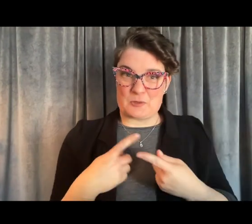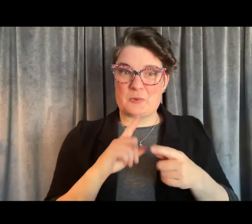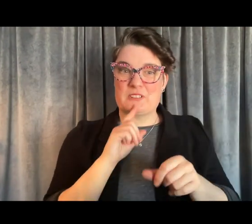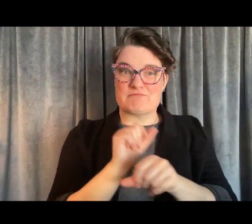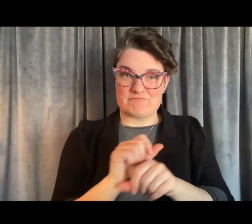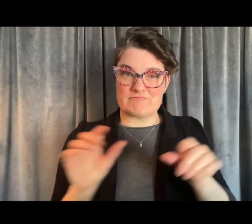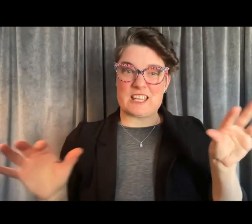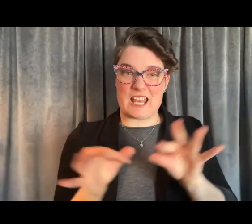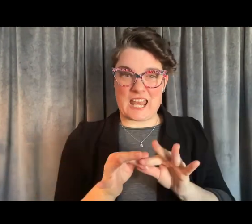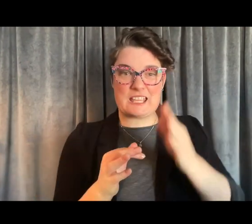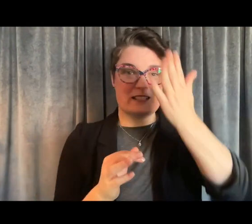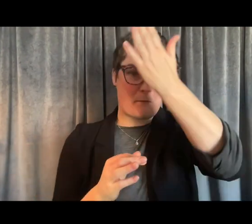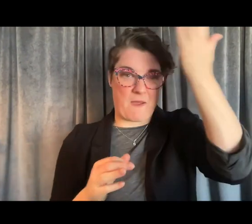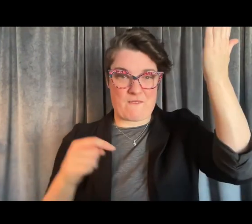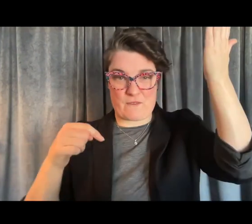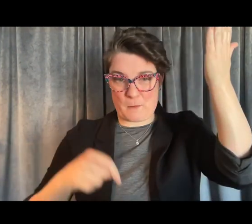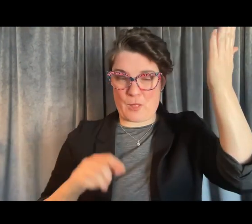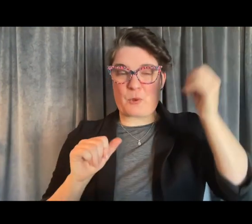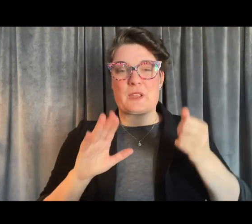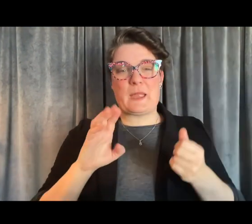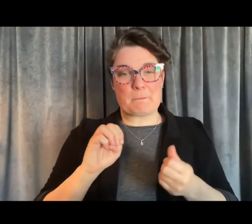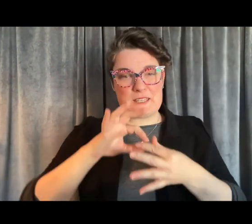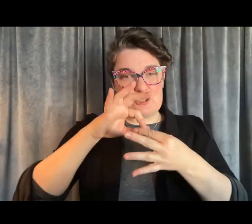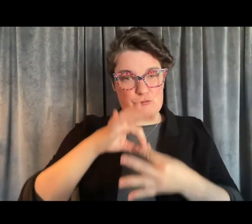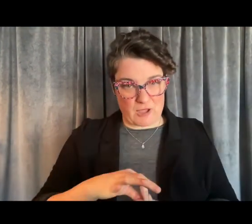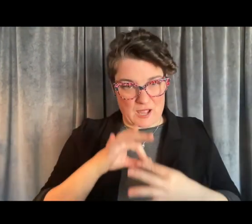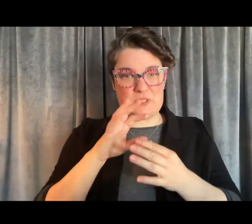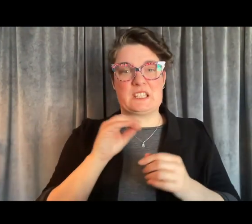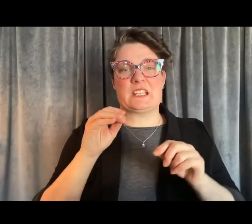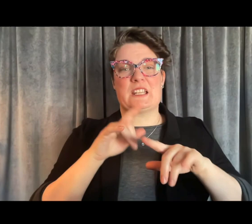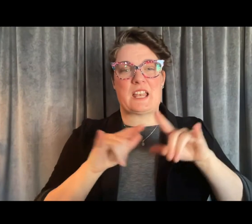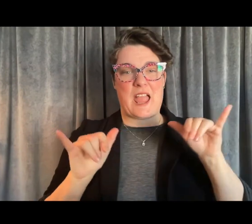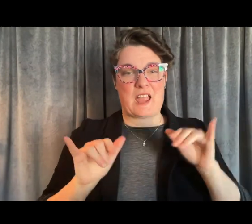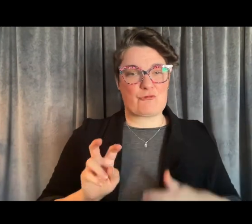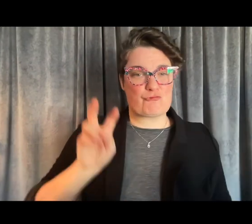connect the above with the below, you can be grounded and you can also rise.